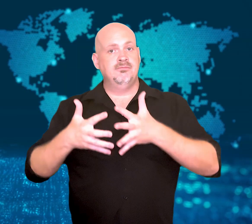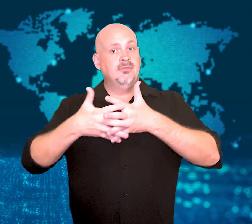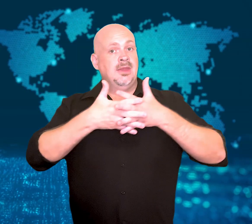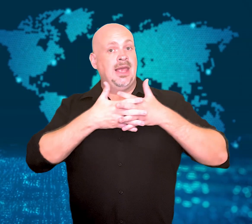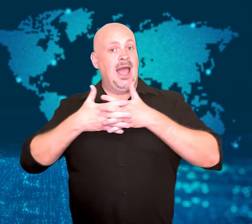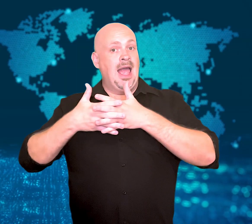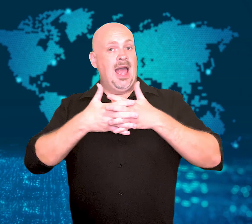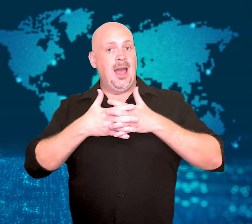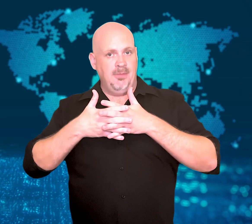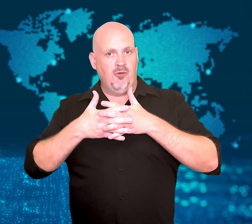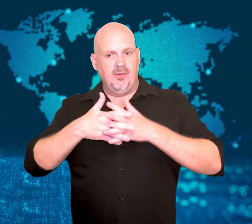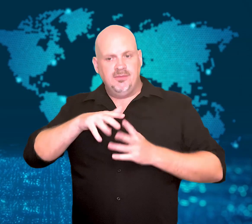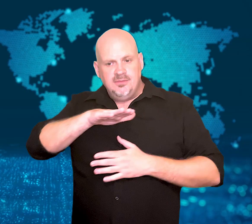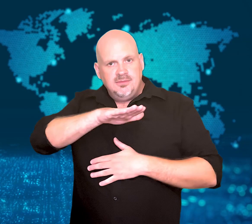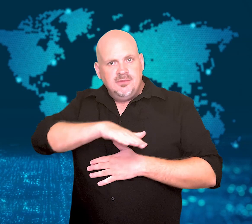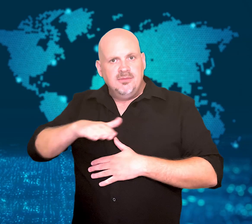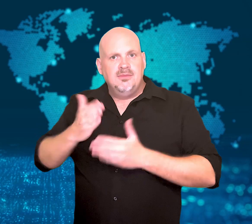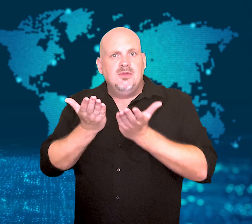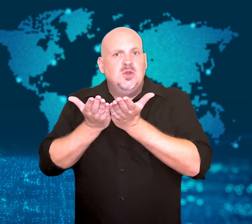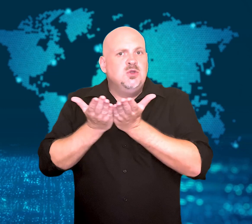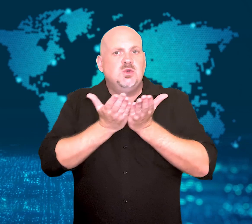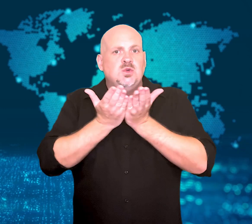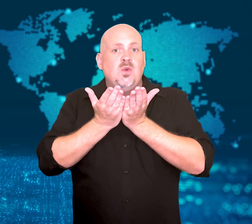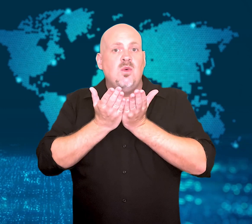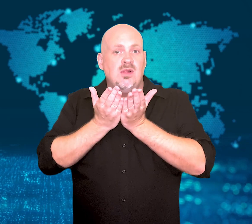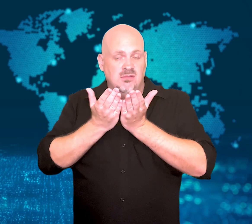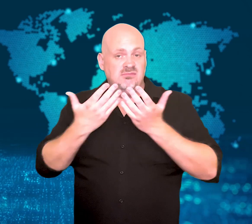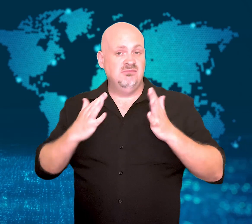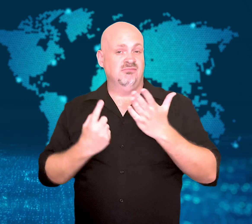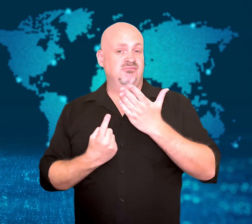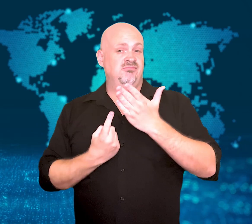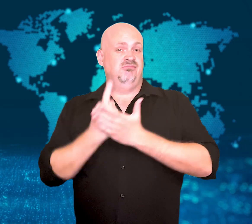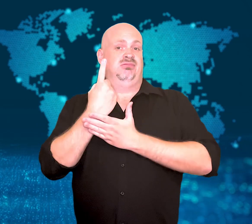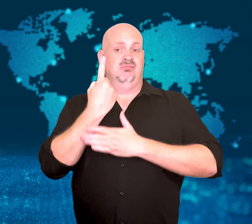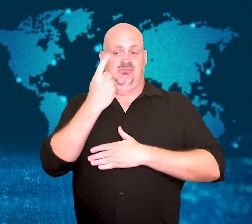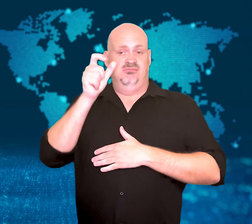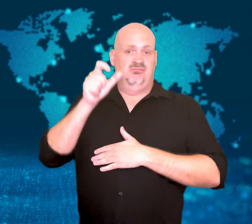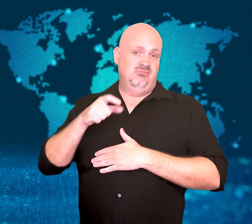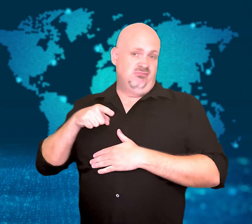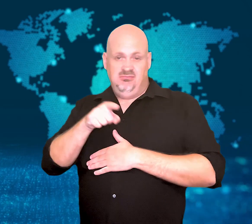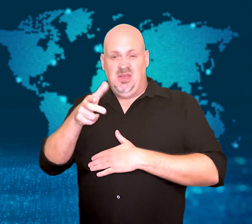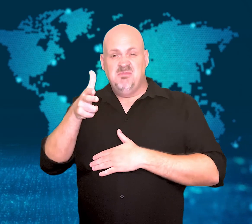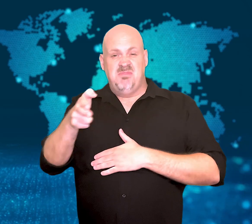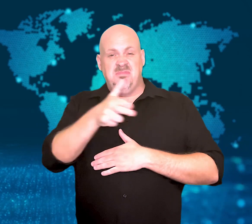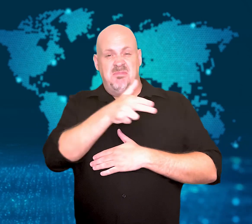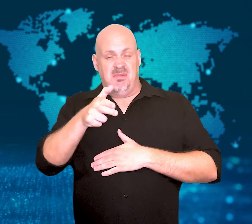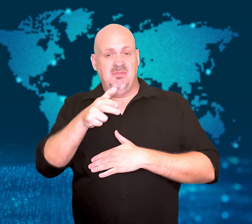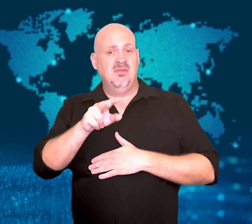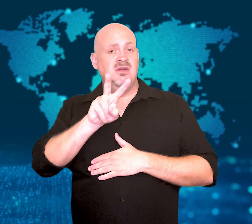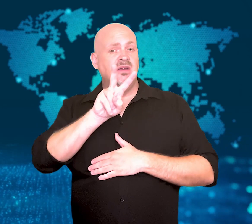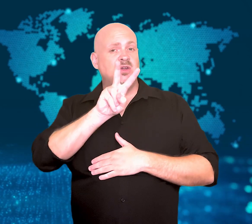[GAVIN]: A school shooting at an elementary school in the US killed 21 people.